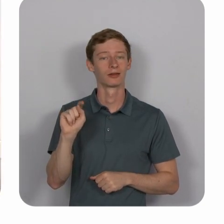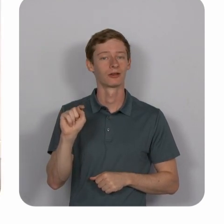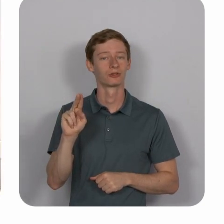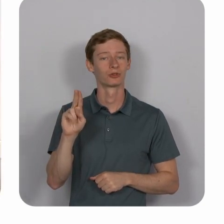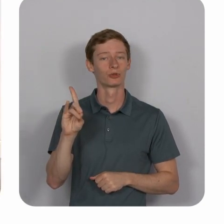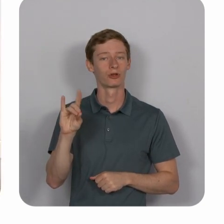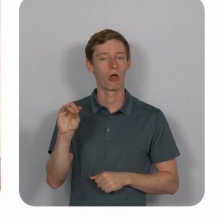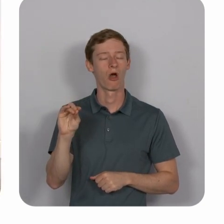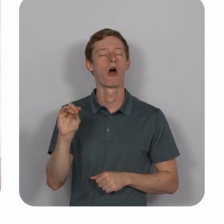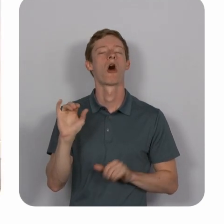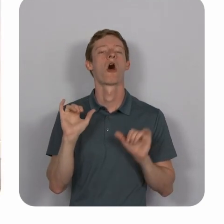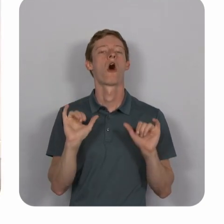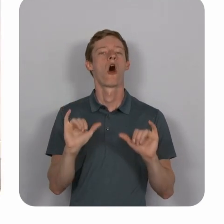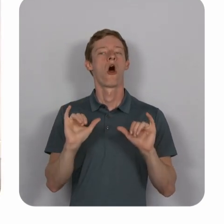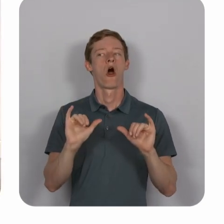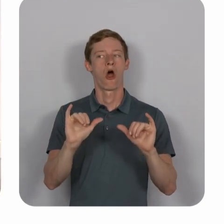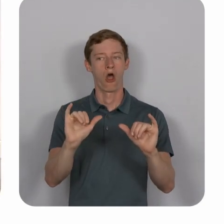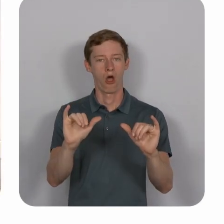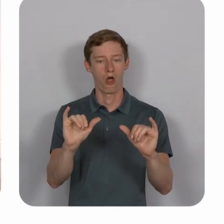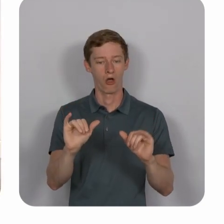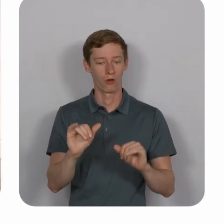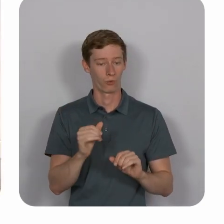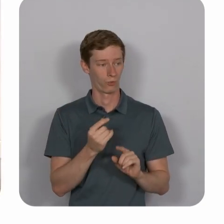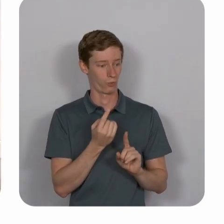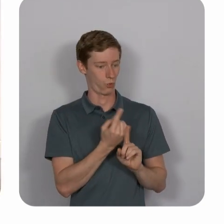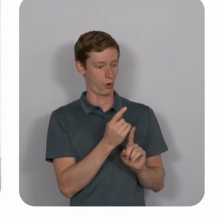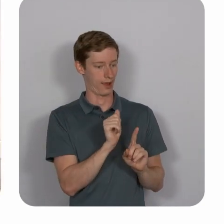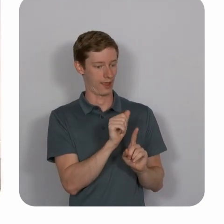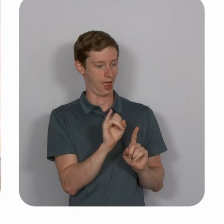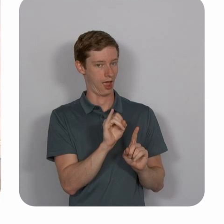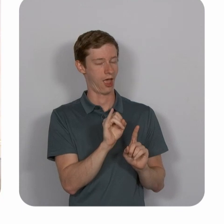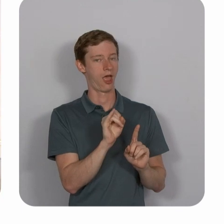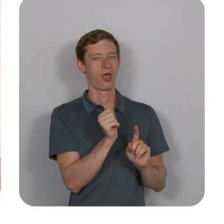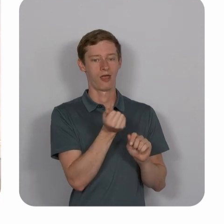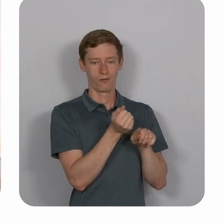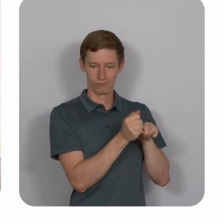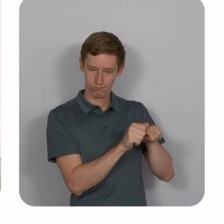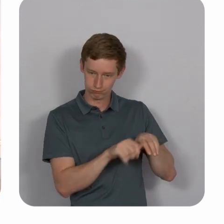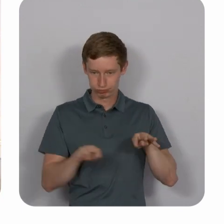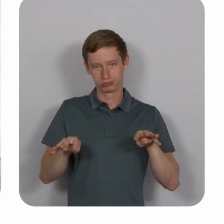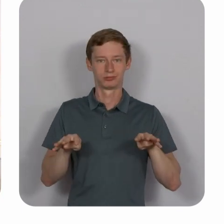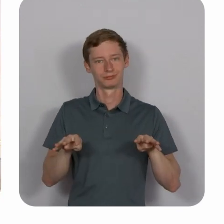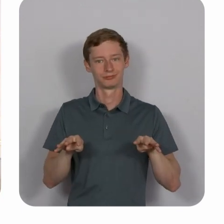to go from one AI to many AIs you see in our platform today.